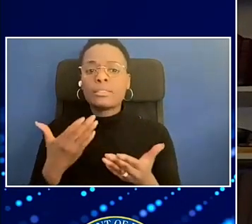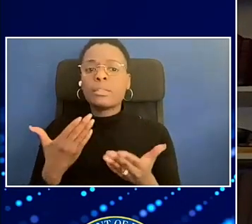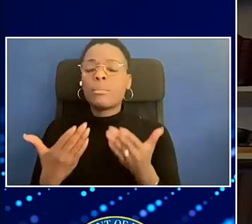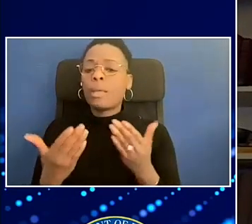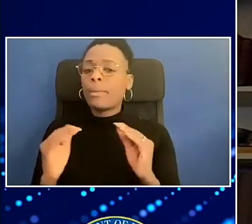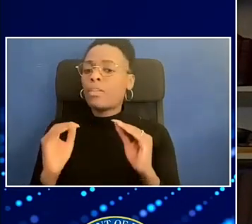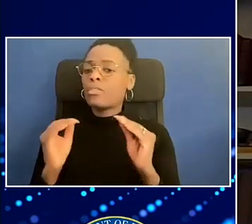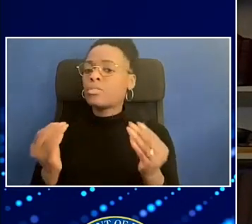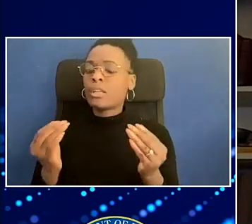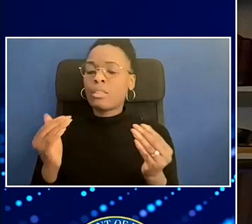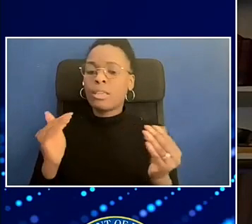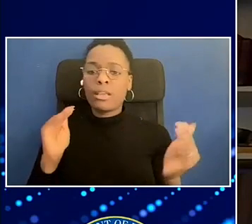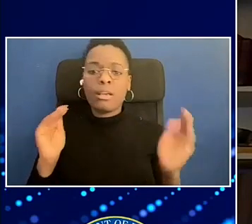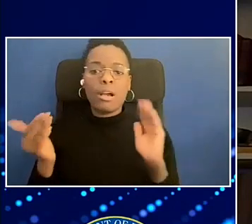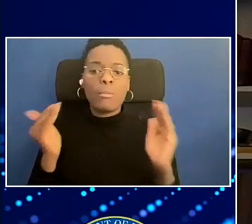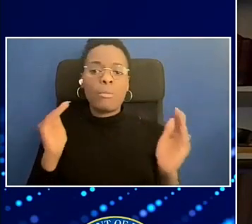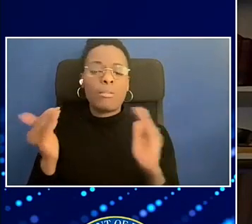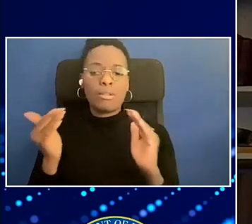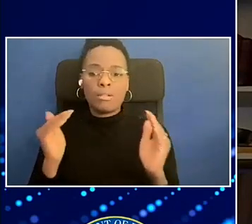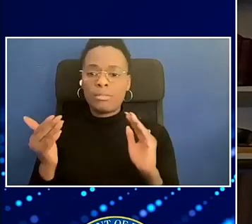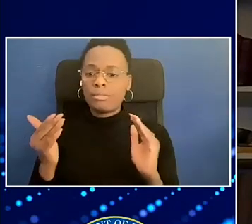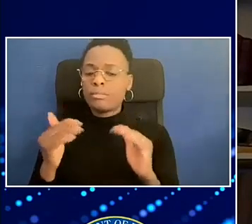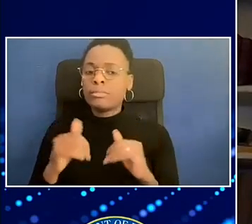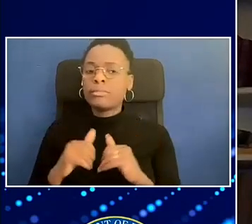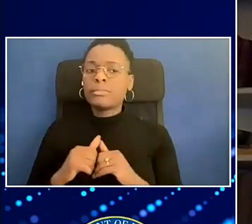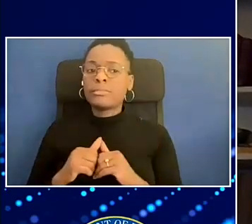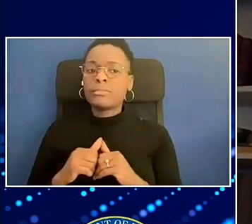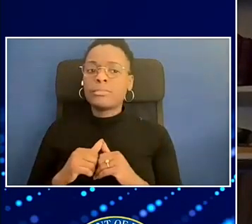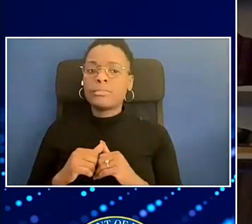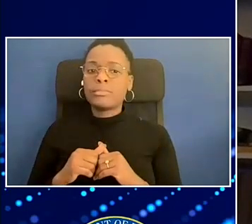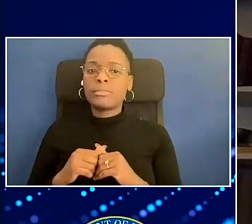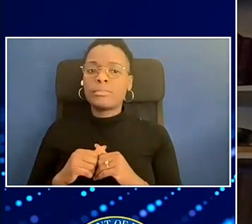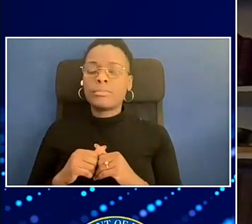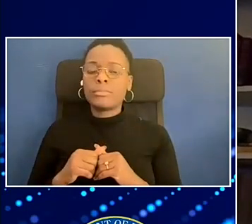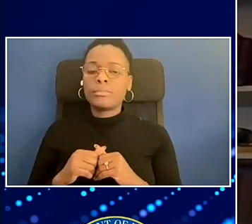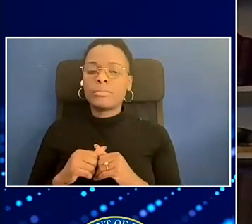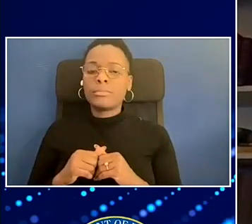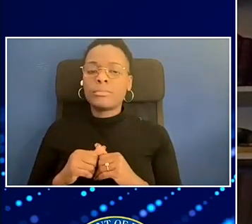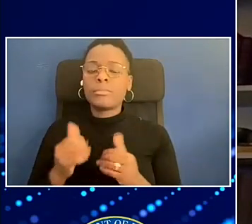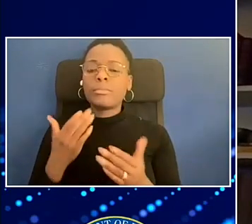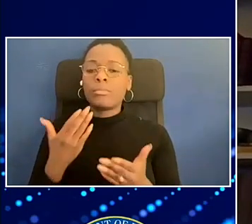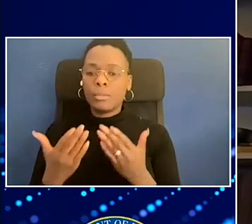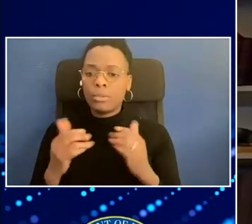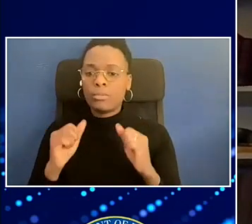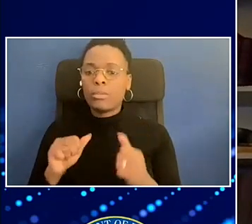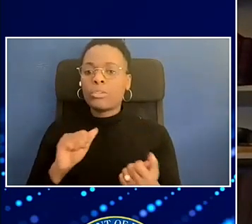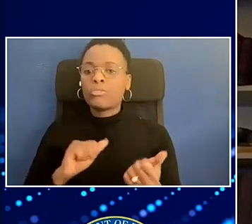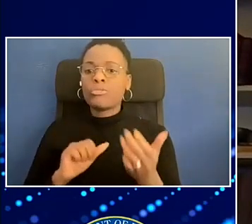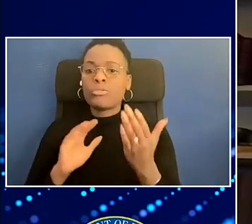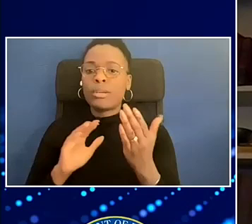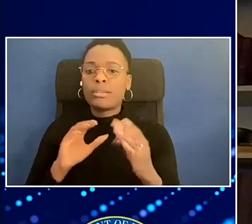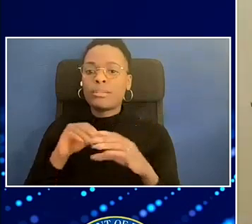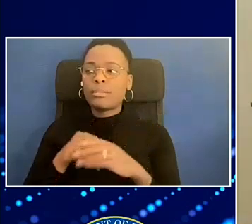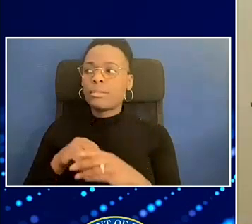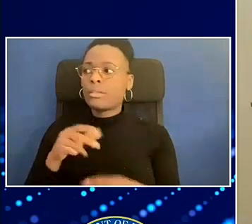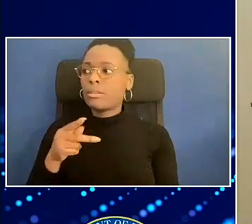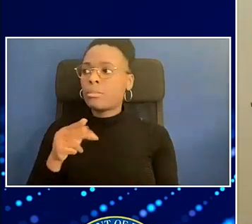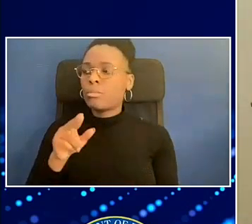there you can directly compare it to. And maybe we can address that in the preamble language. No, please don't address it in the